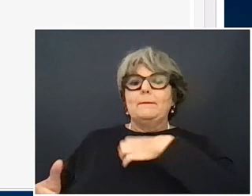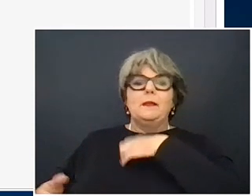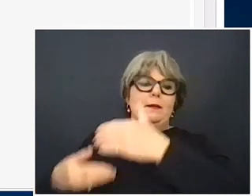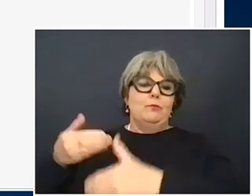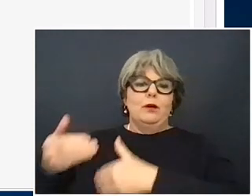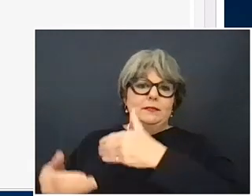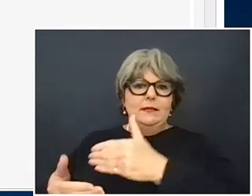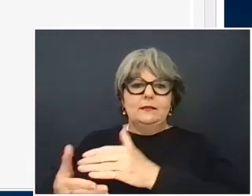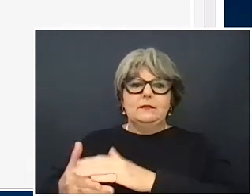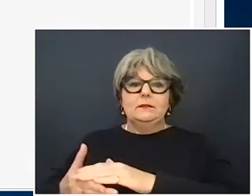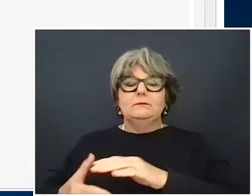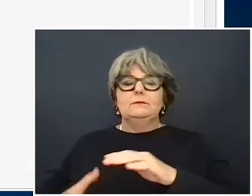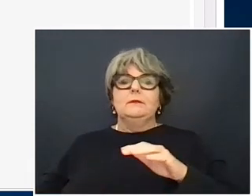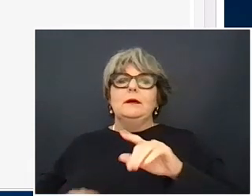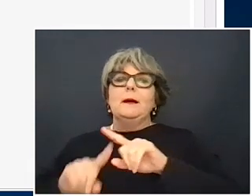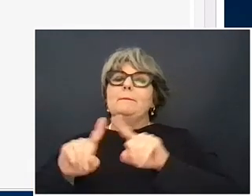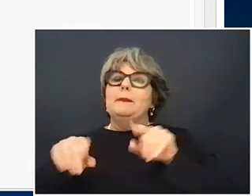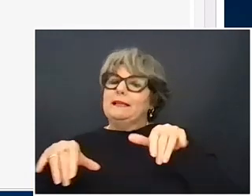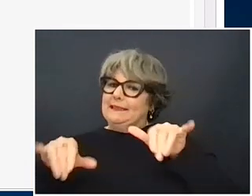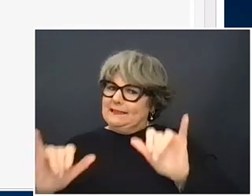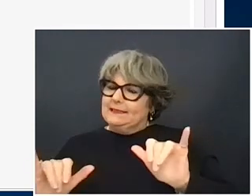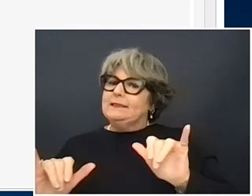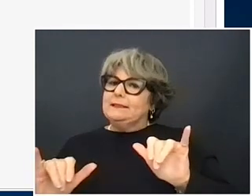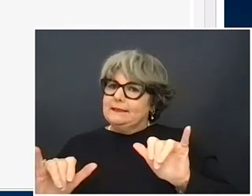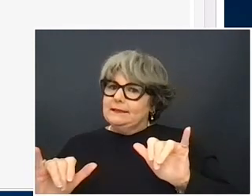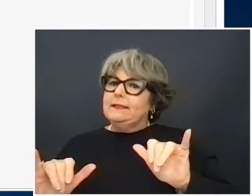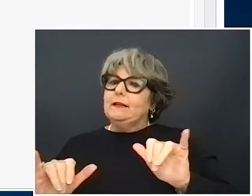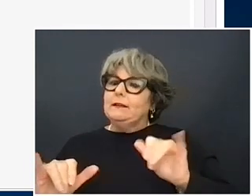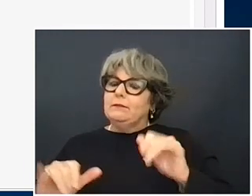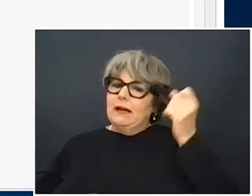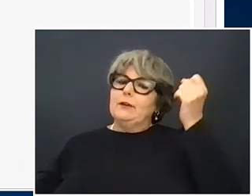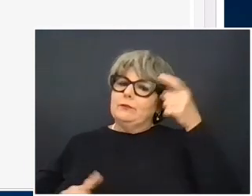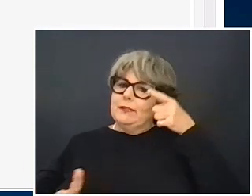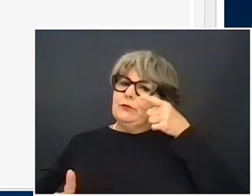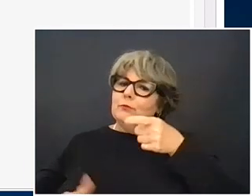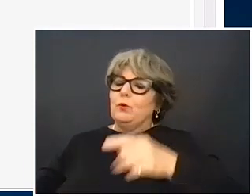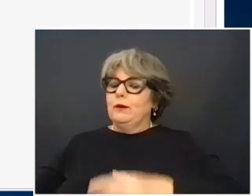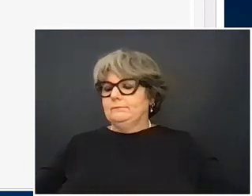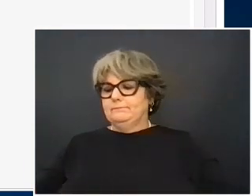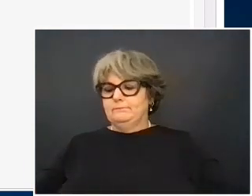But it's still- it could- yeah, I get your point, Laura. Thanks.